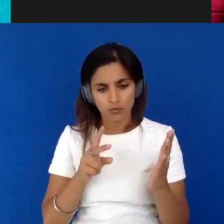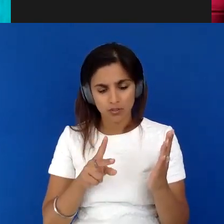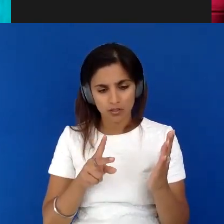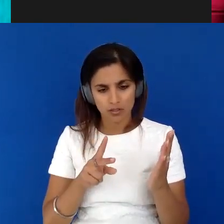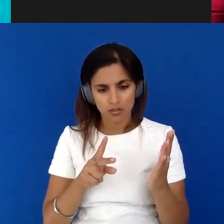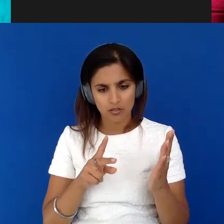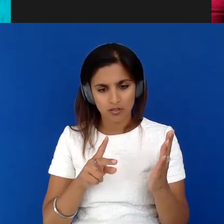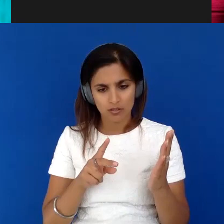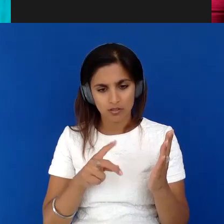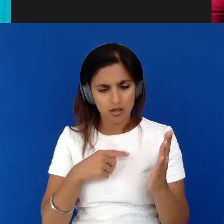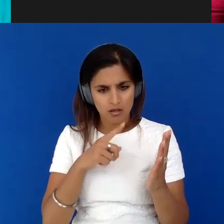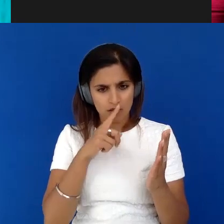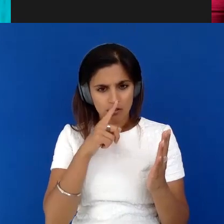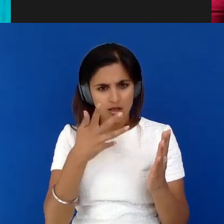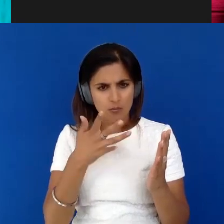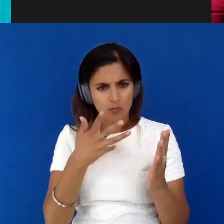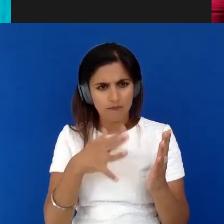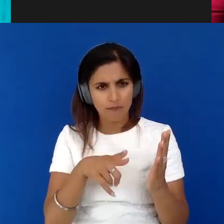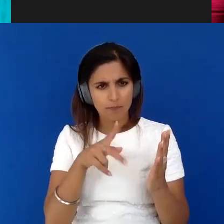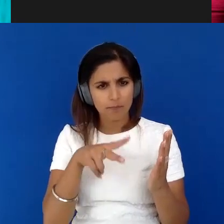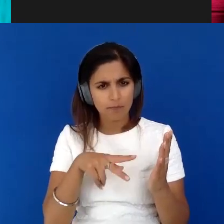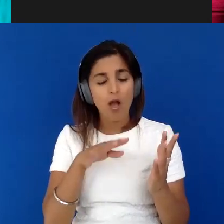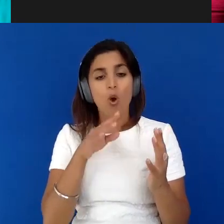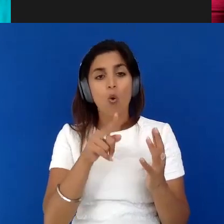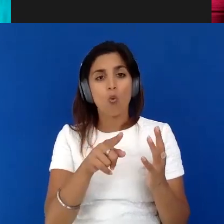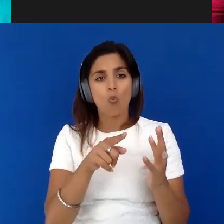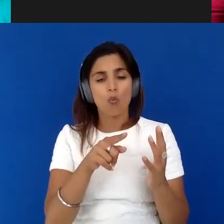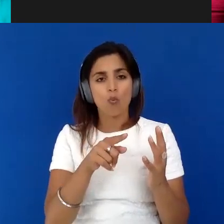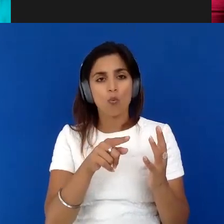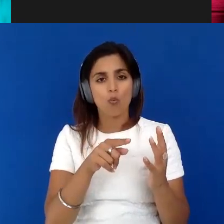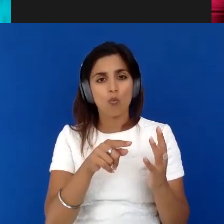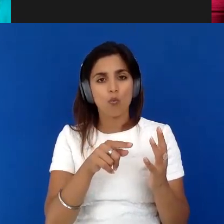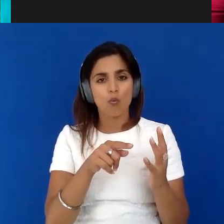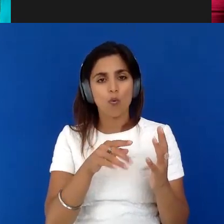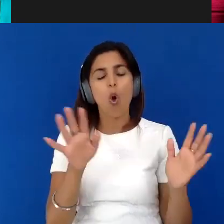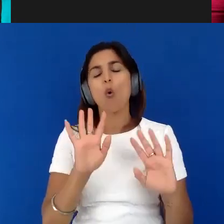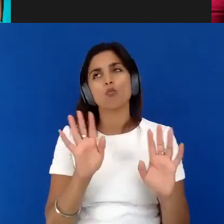question oh they were saying that you could ask an anonymous question so I